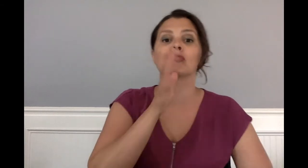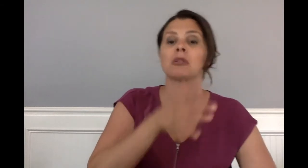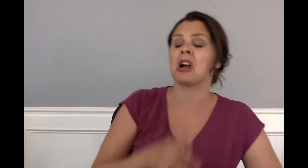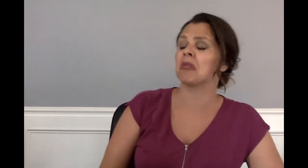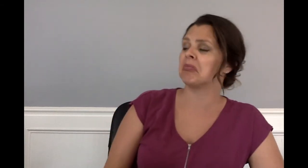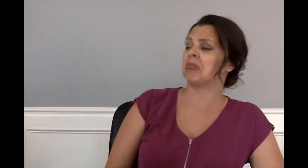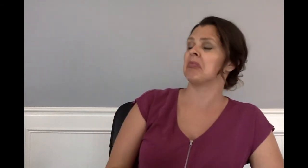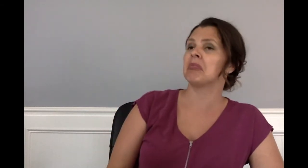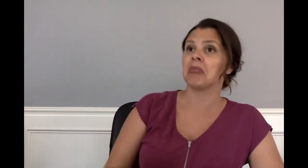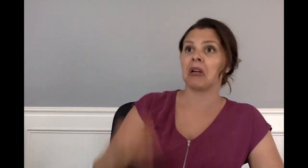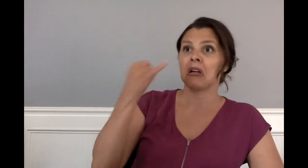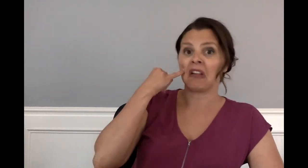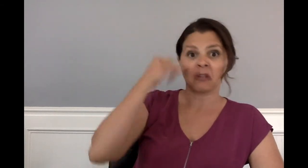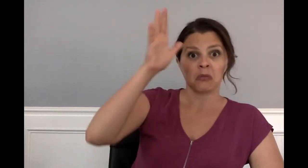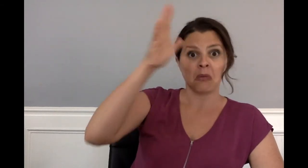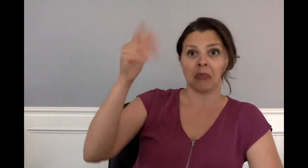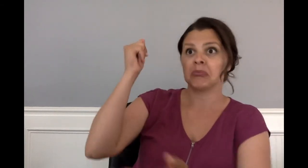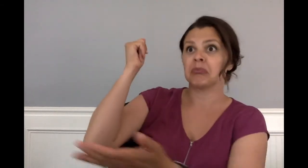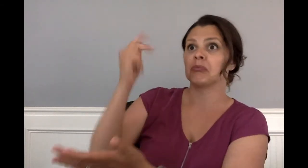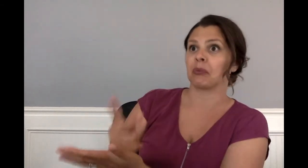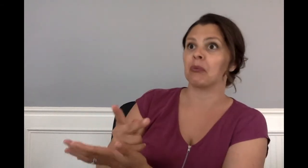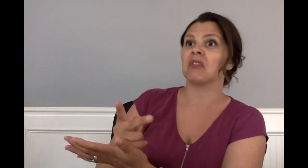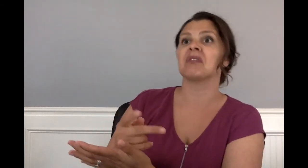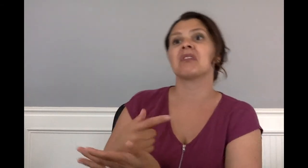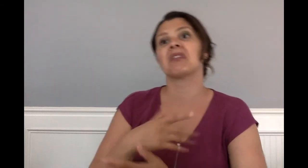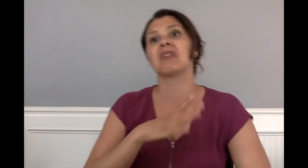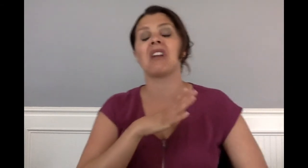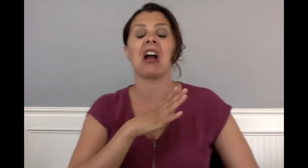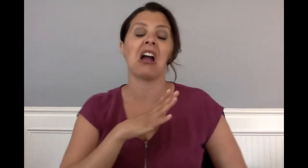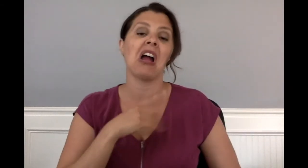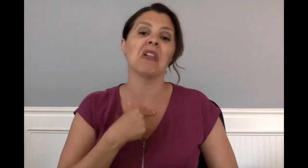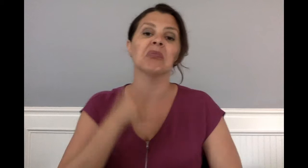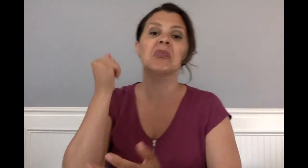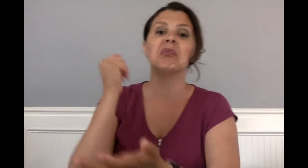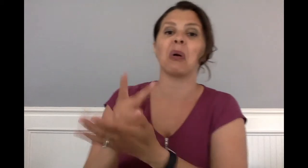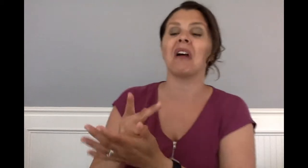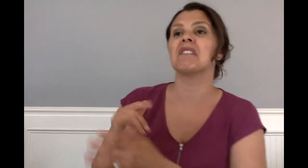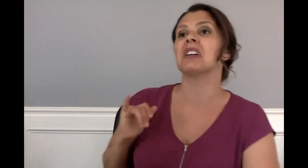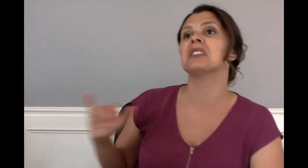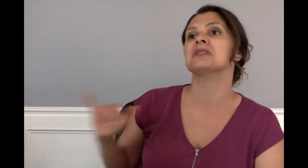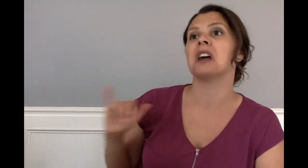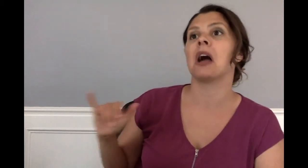“If Irving says it’s fine I suppose it’s fine with me, too,” Grandma Tickler said.